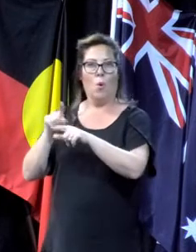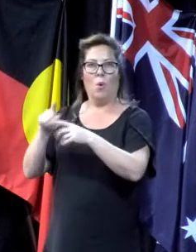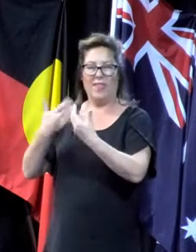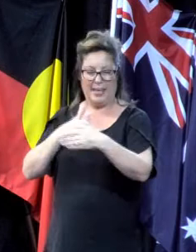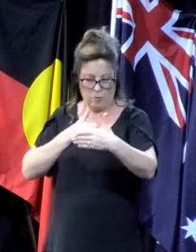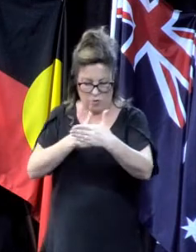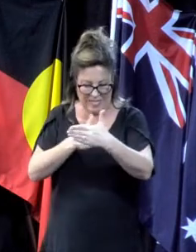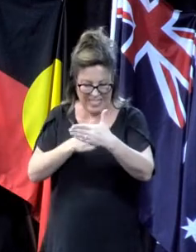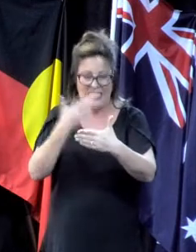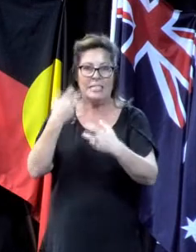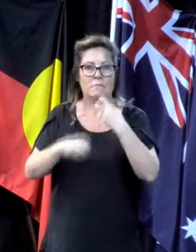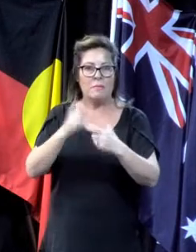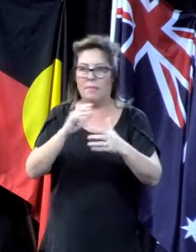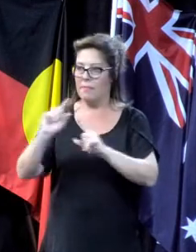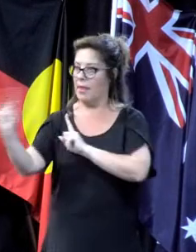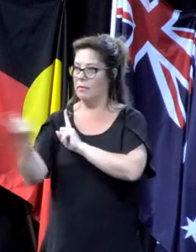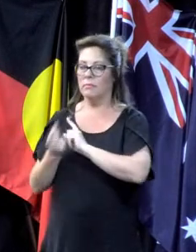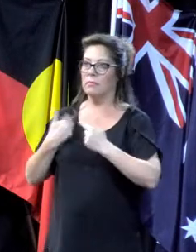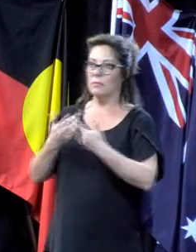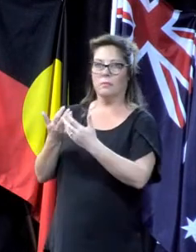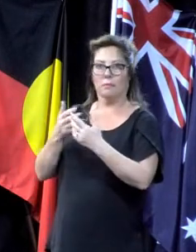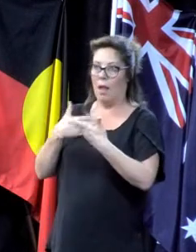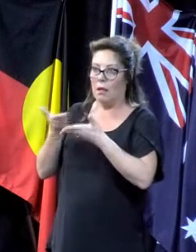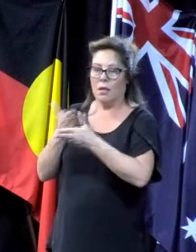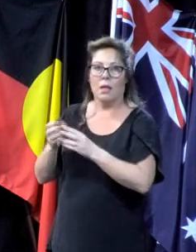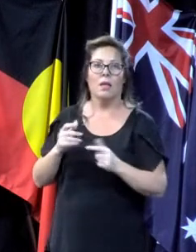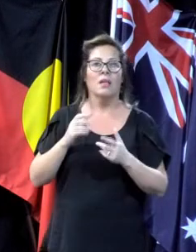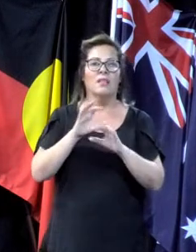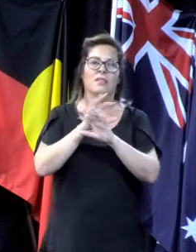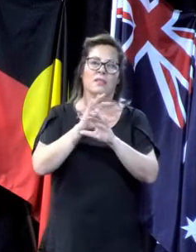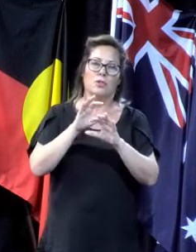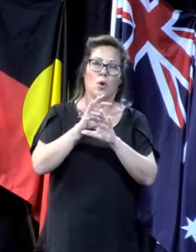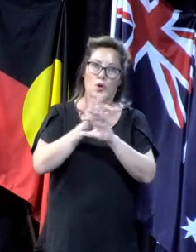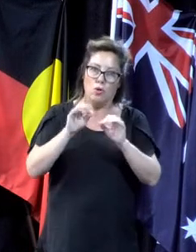Because, at the moment, non-contact time is three 70-minute lessons for our teachers